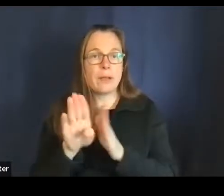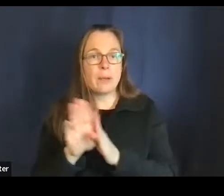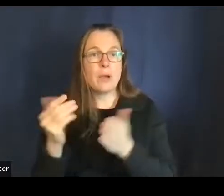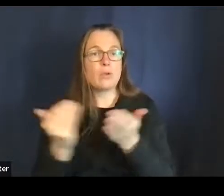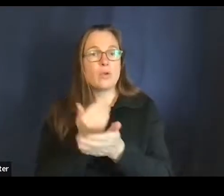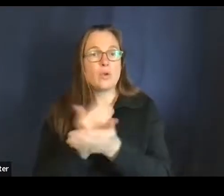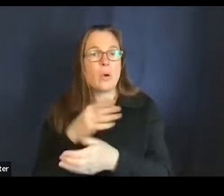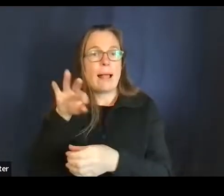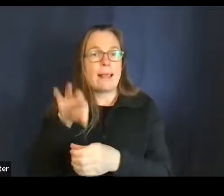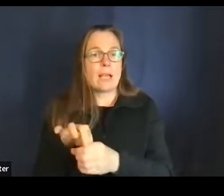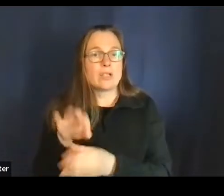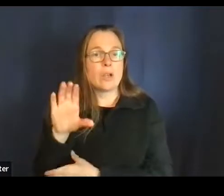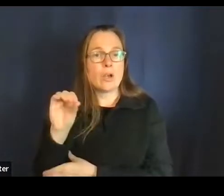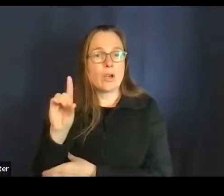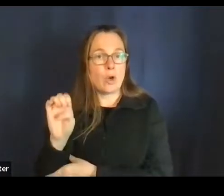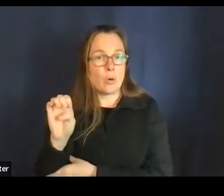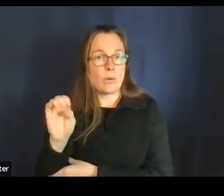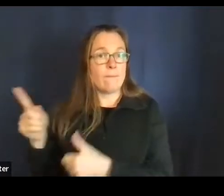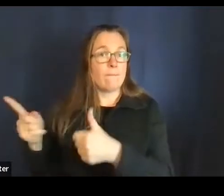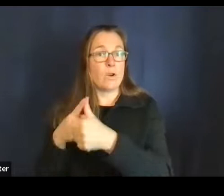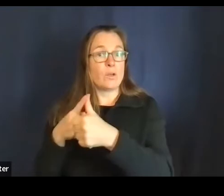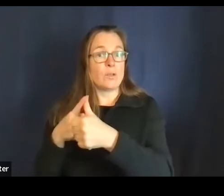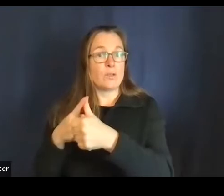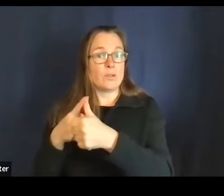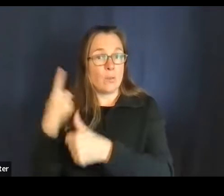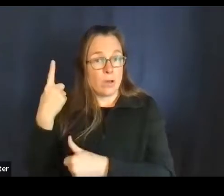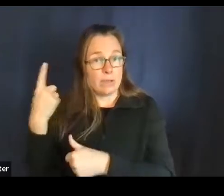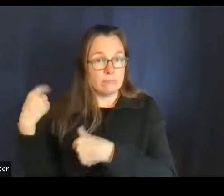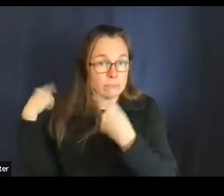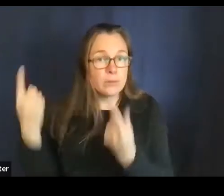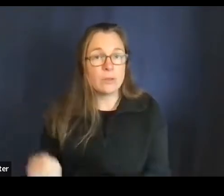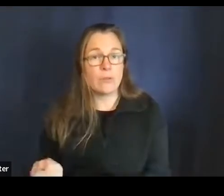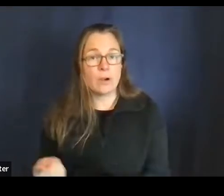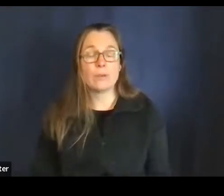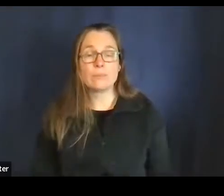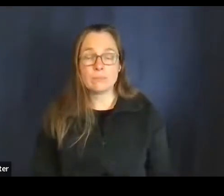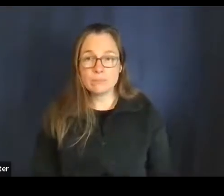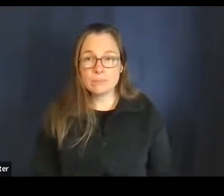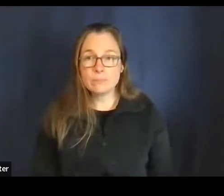code, which will be one of our very first deliverables because we will have to make sure that